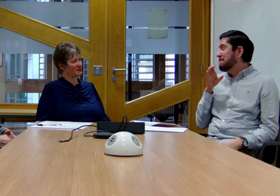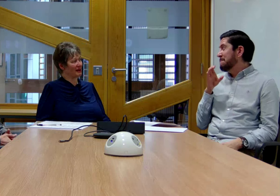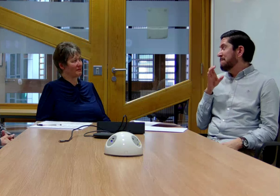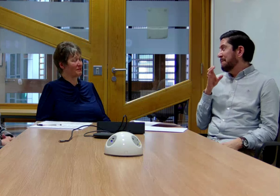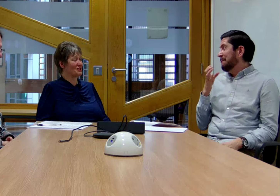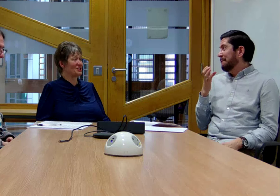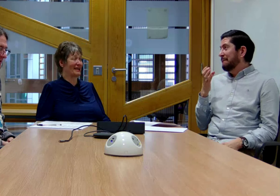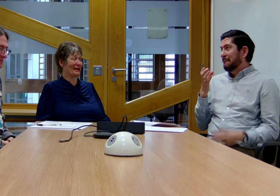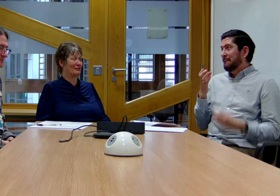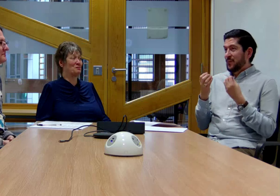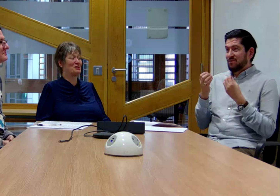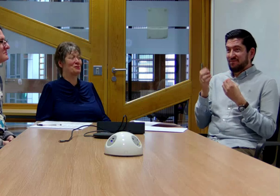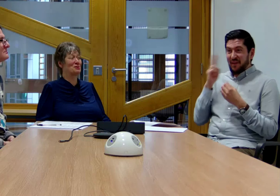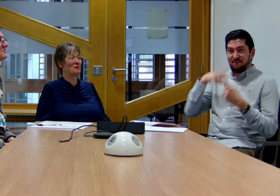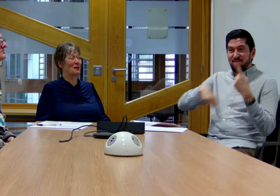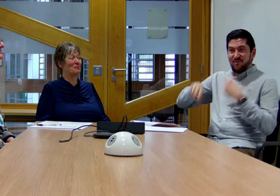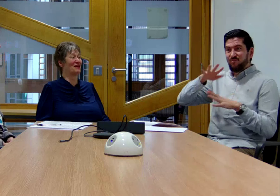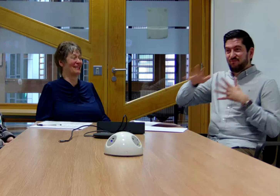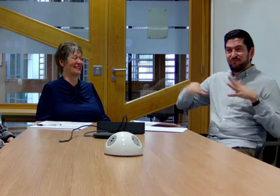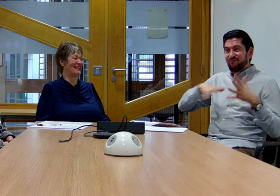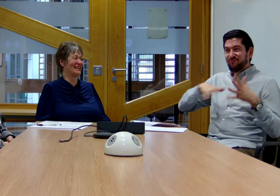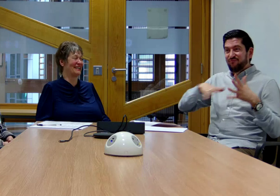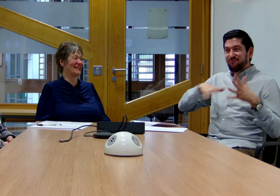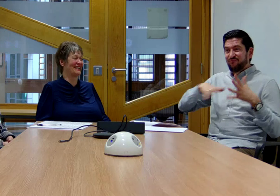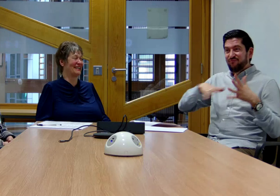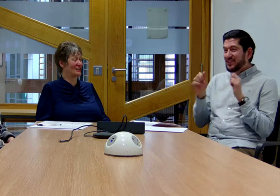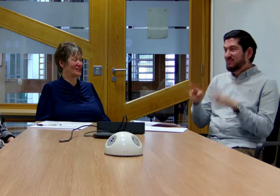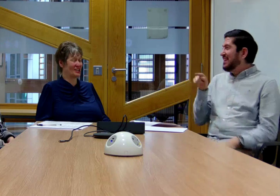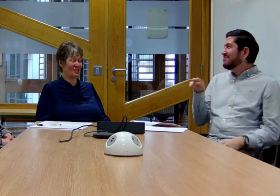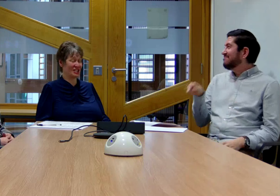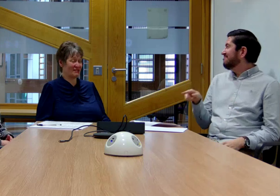I think we can say that the best way of learning British Sign Language is like to go to go